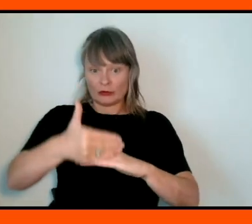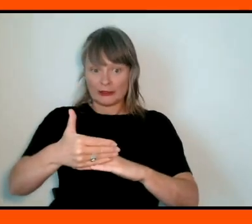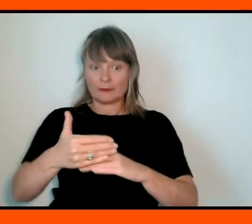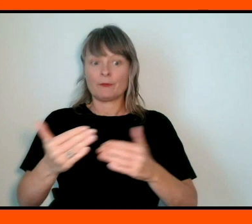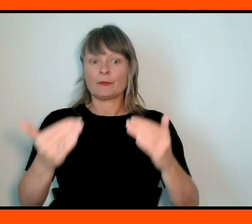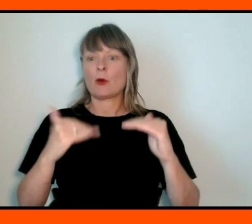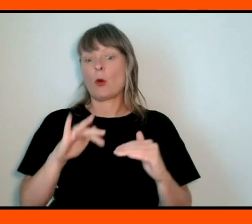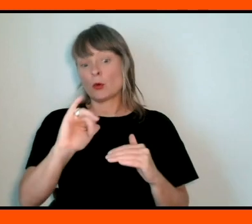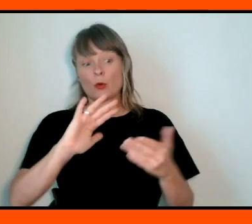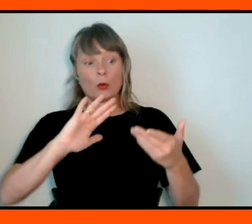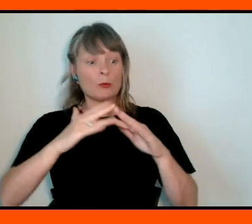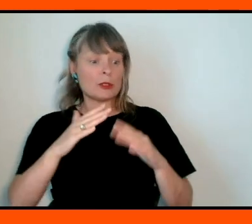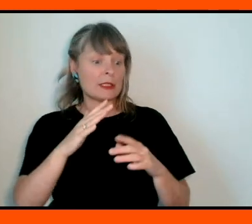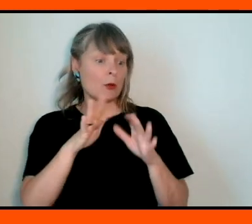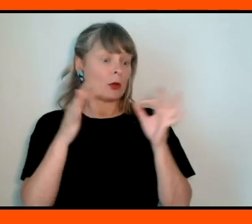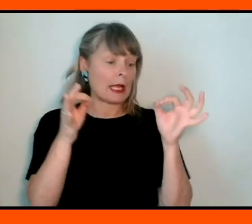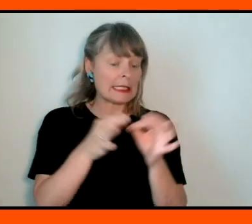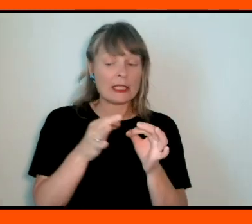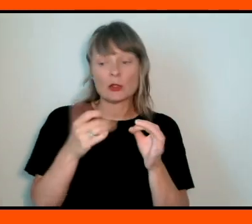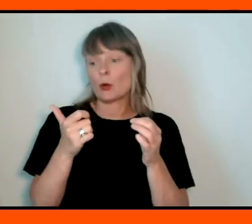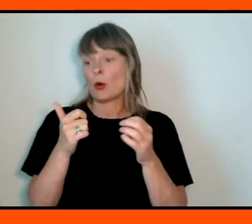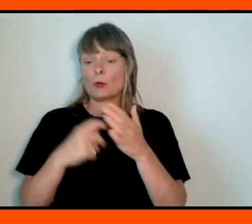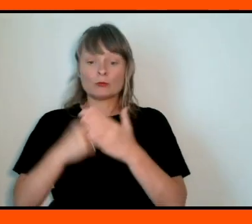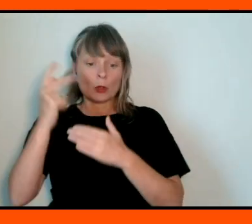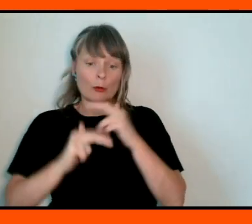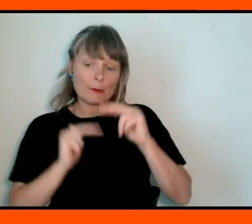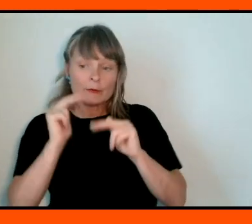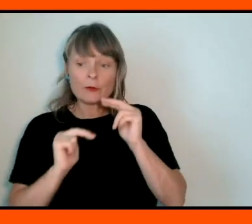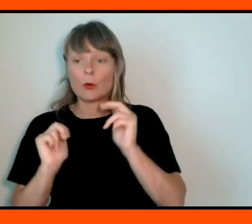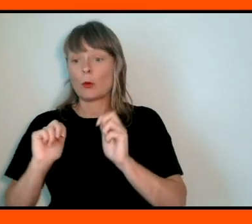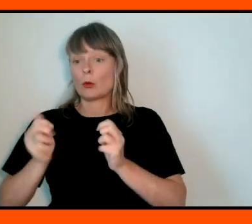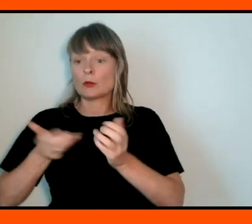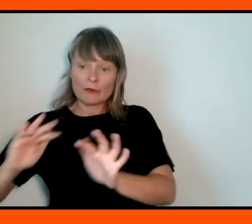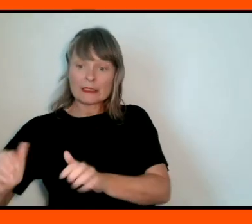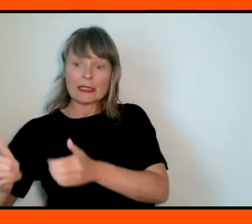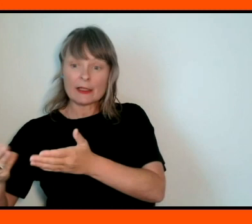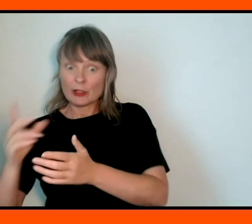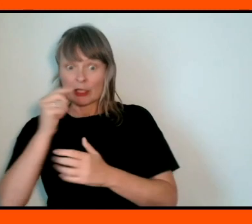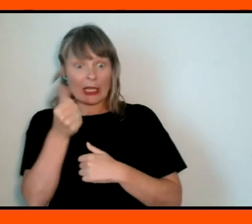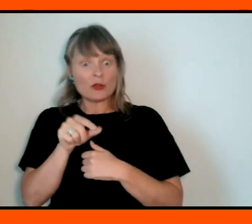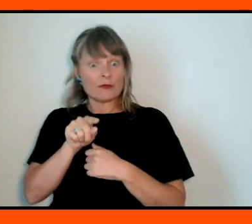your program development or service delivery. It could also be used for research purposes.